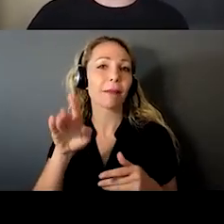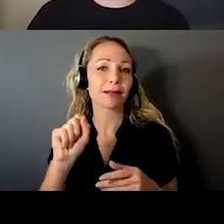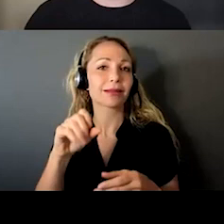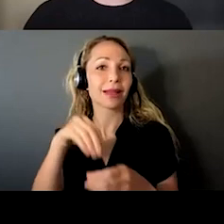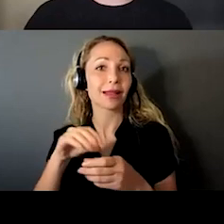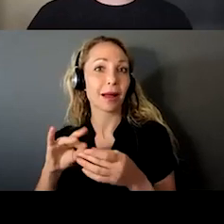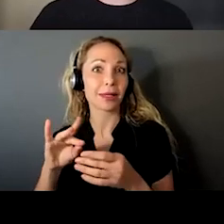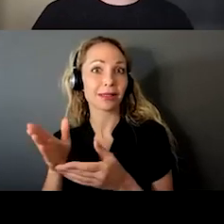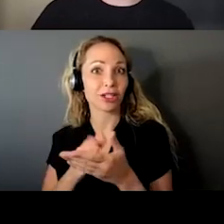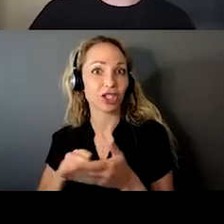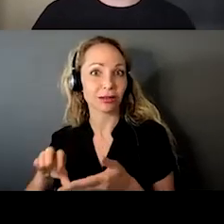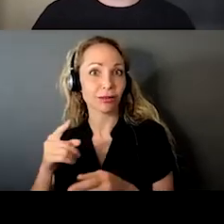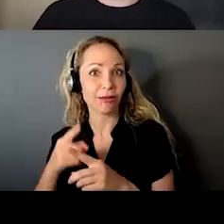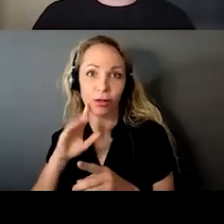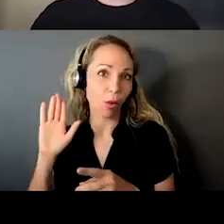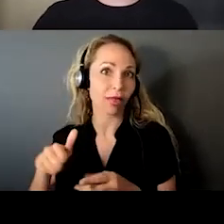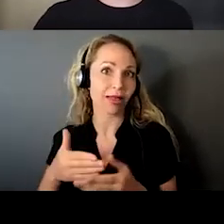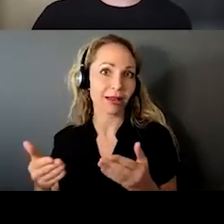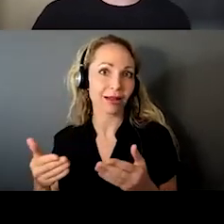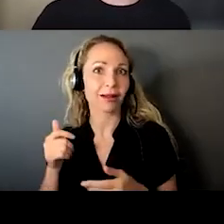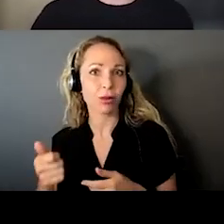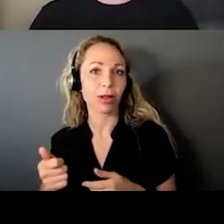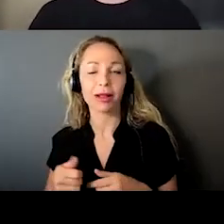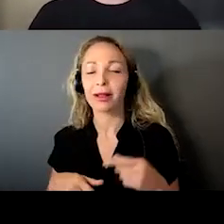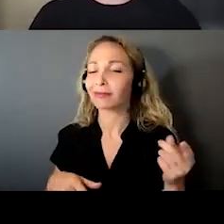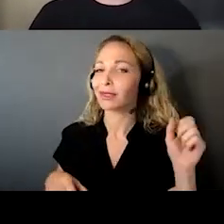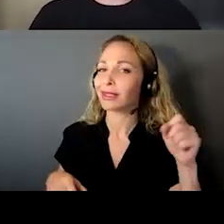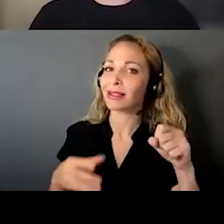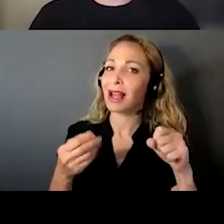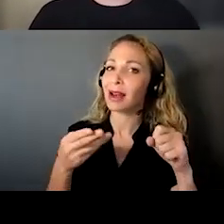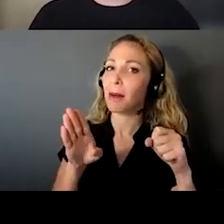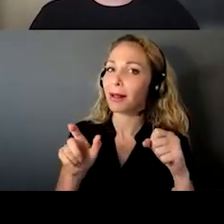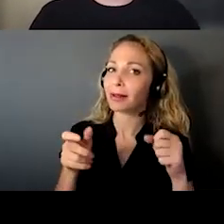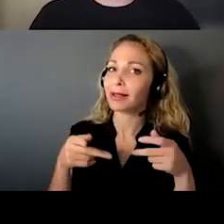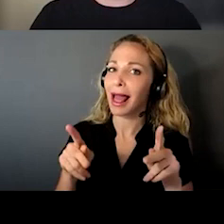AND HUBLE IS ALLOWED IN THERE. YEAH, THAT'S CRAZY.